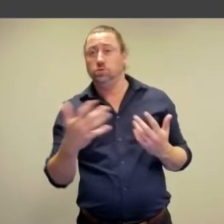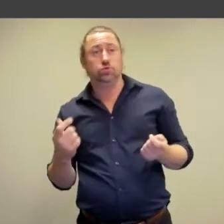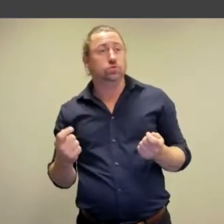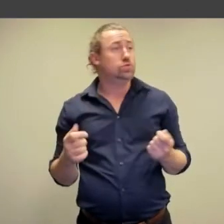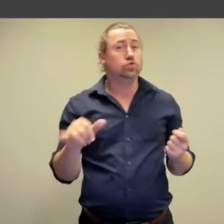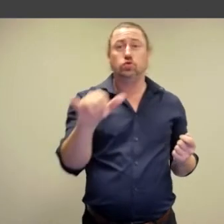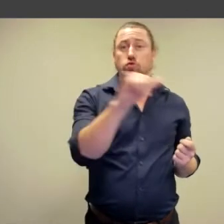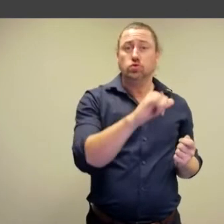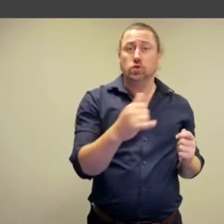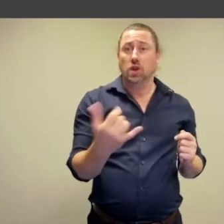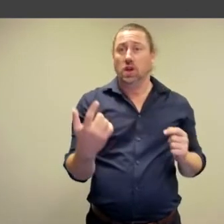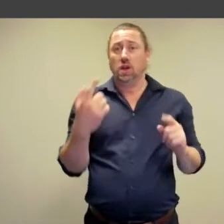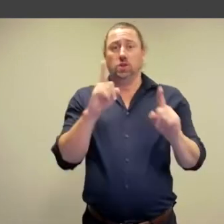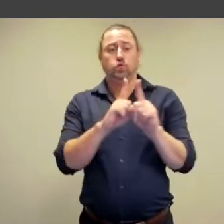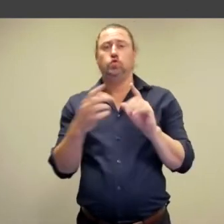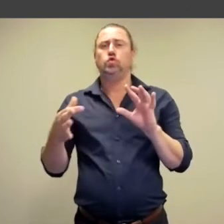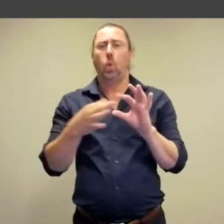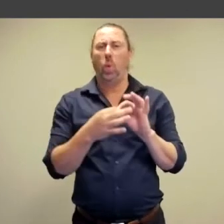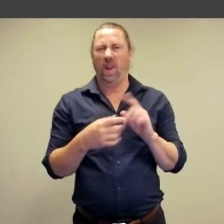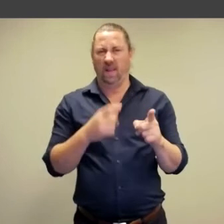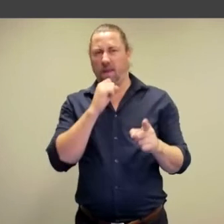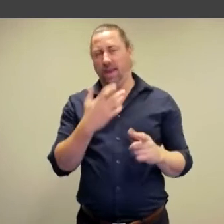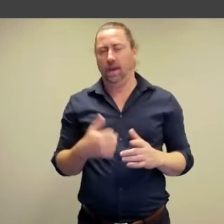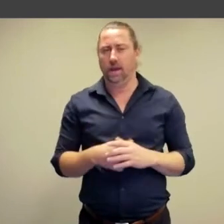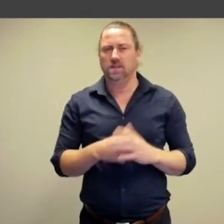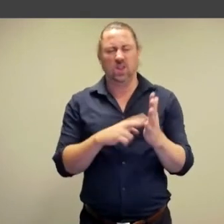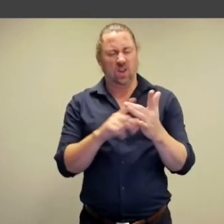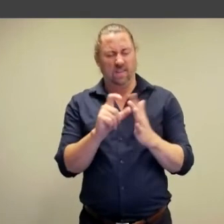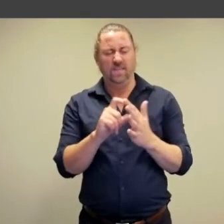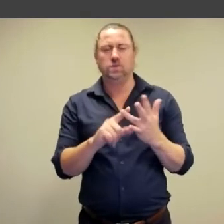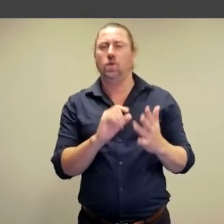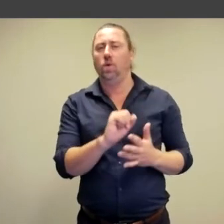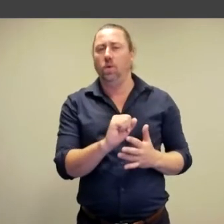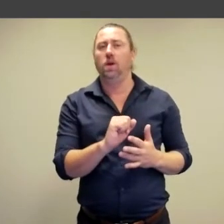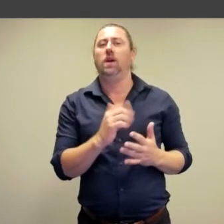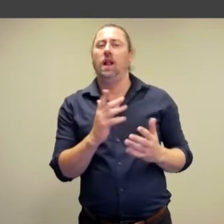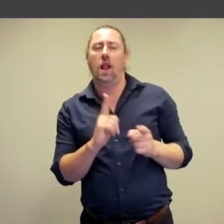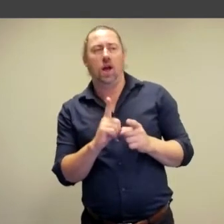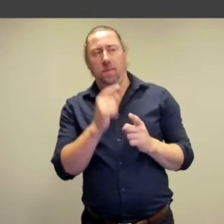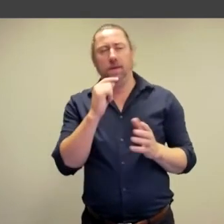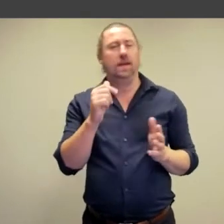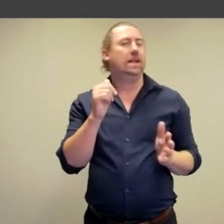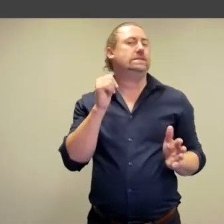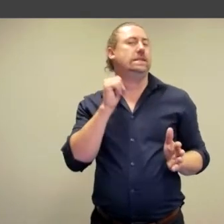join him. So it has this kind of, you know,